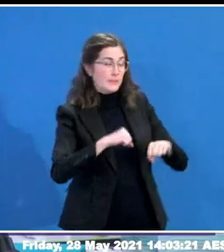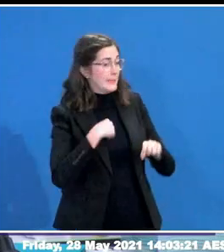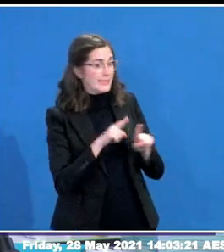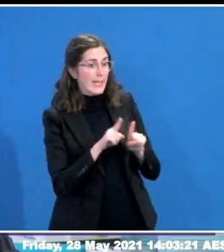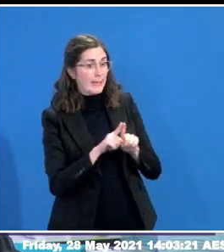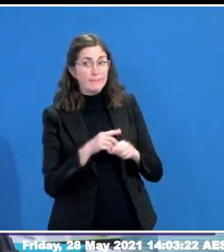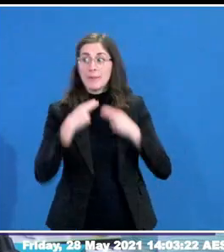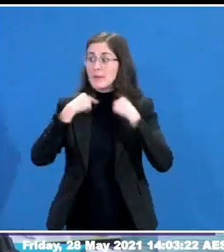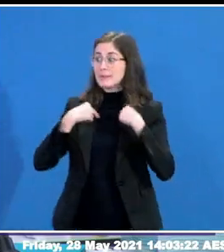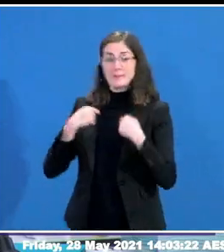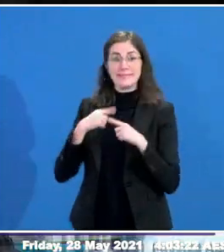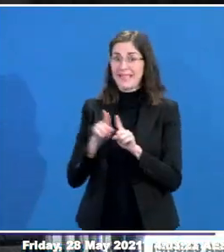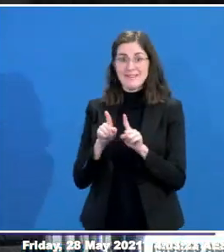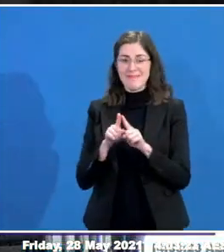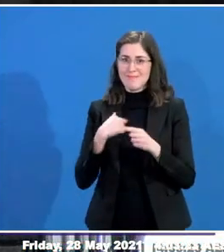Nor am I.